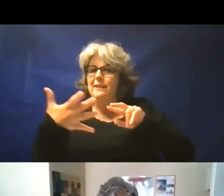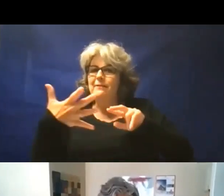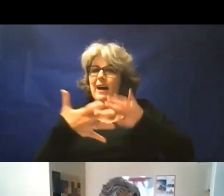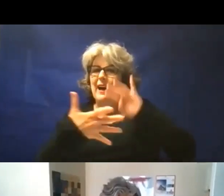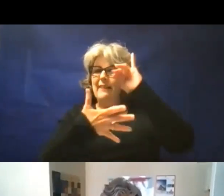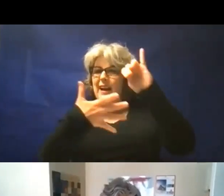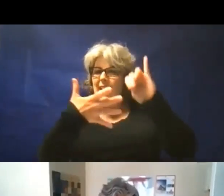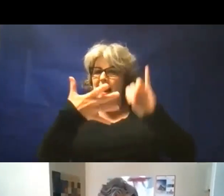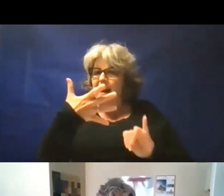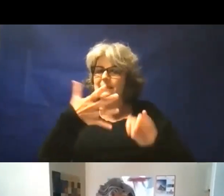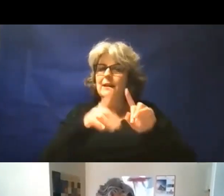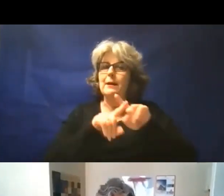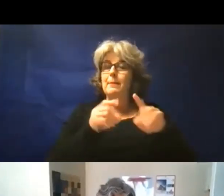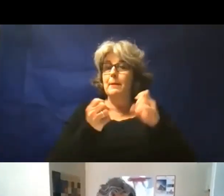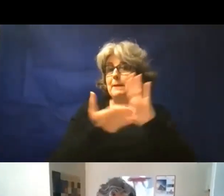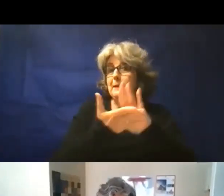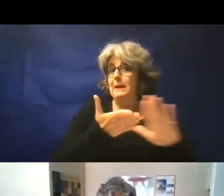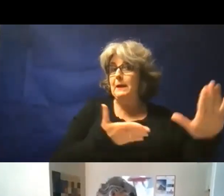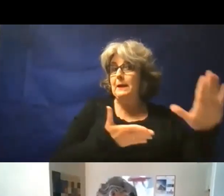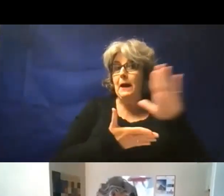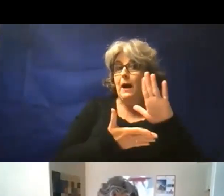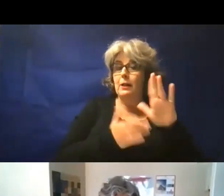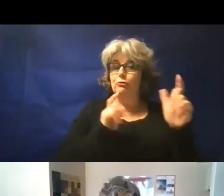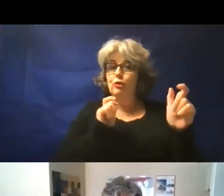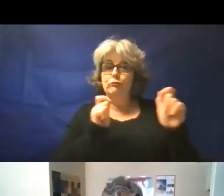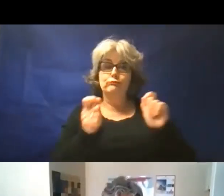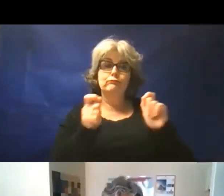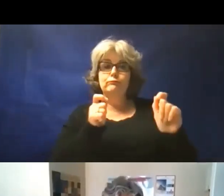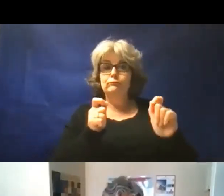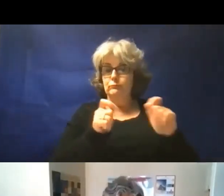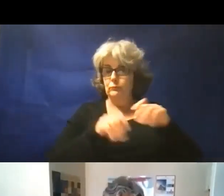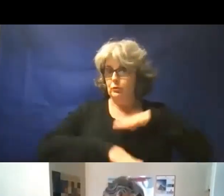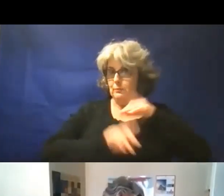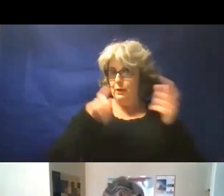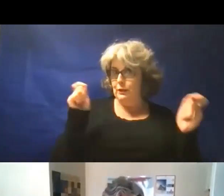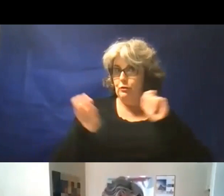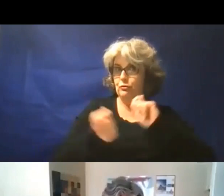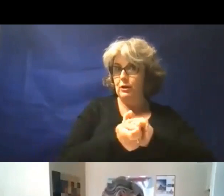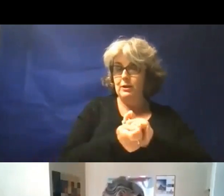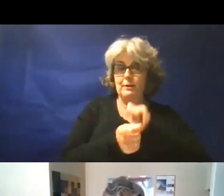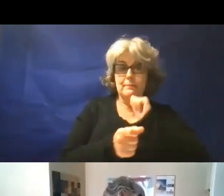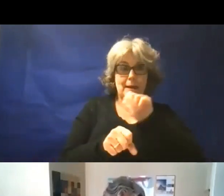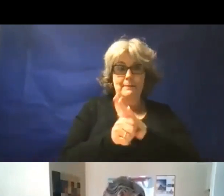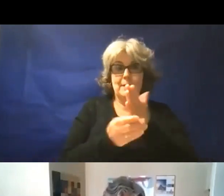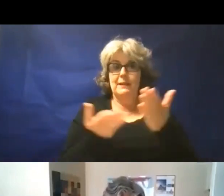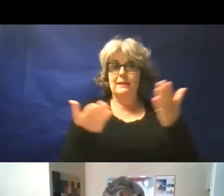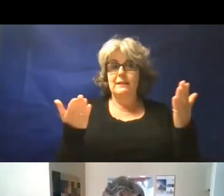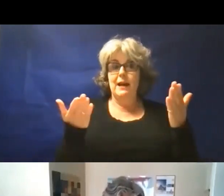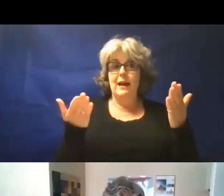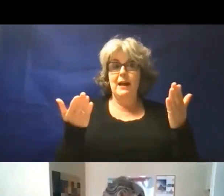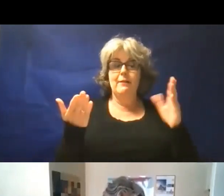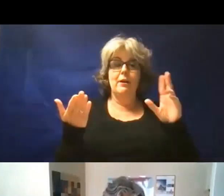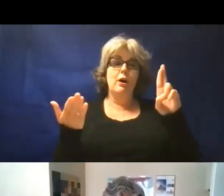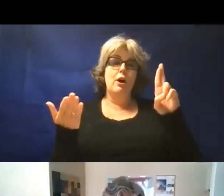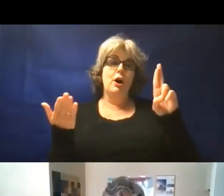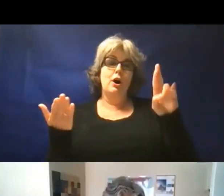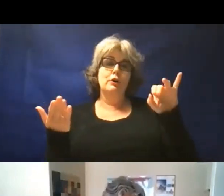a lot of institutions aren't quick and nimble in responding to these things and may not have the resources of a Rice or UMass so what what recommendation would you have for those